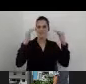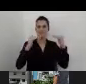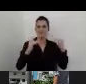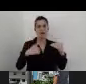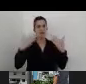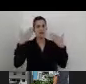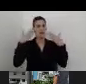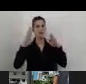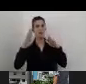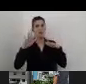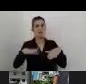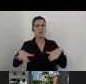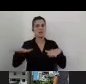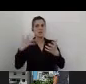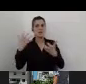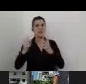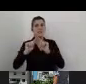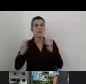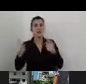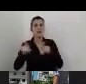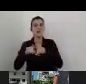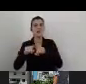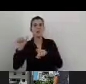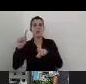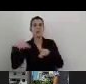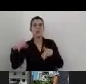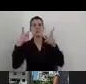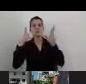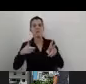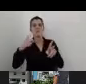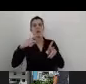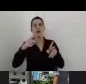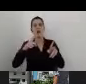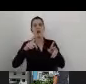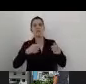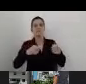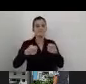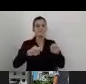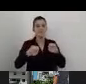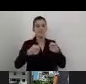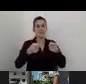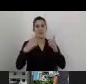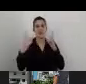that enable you to manage accessibility in such innovative way,